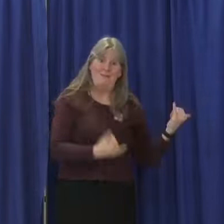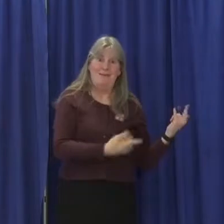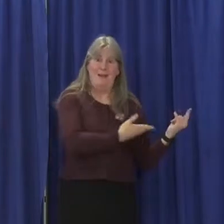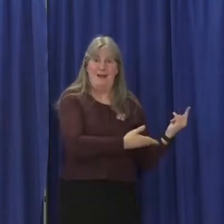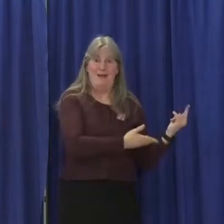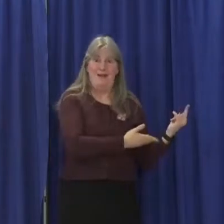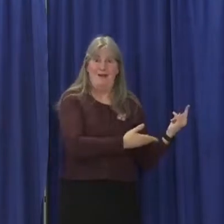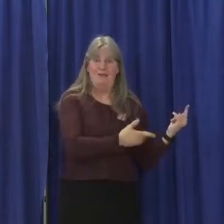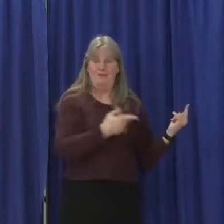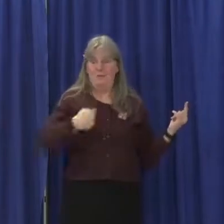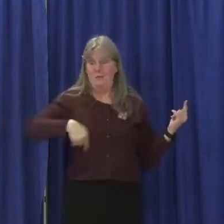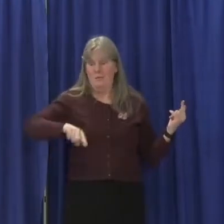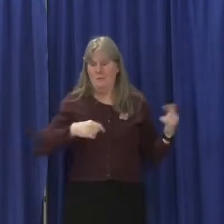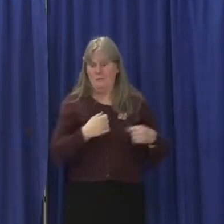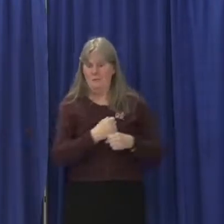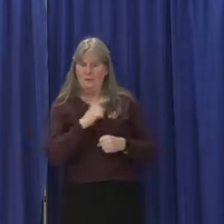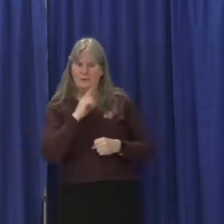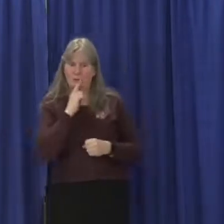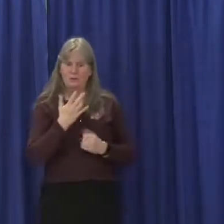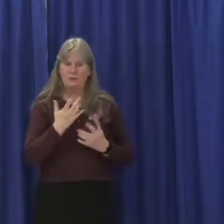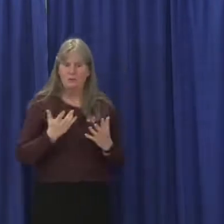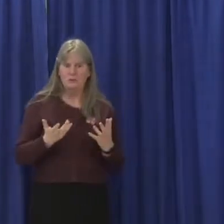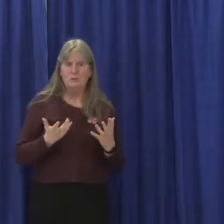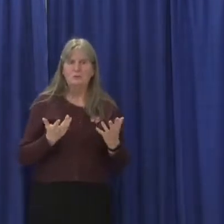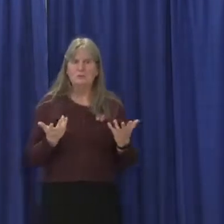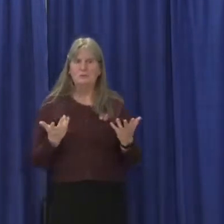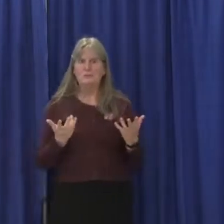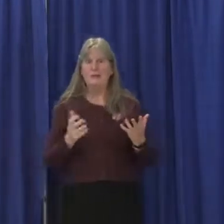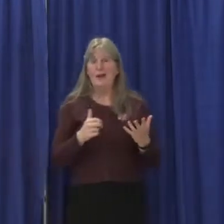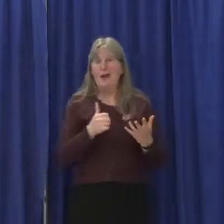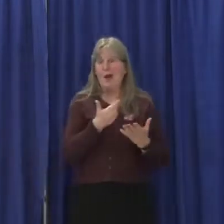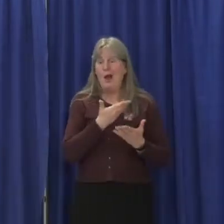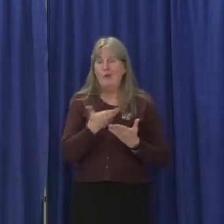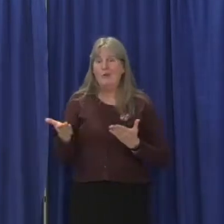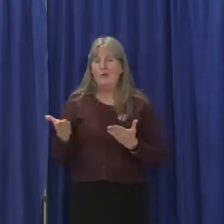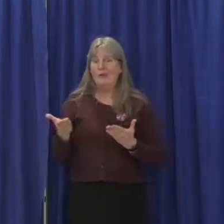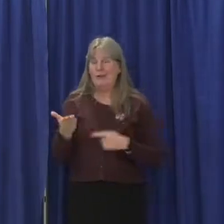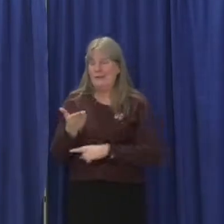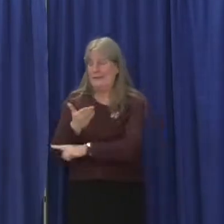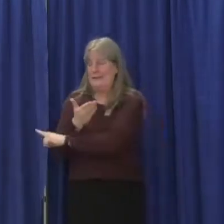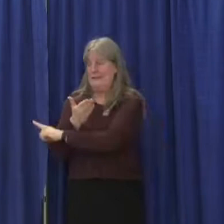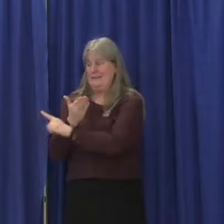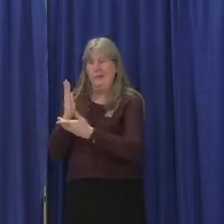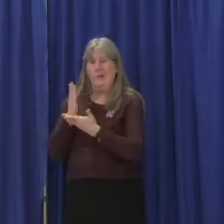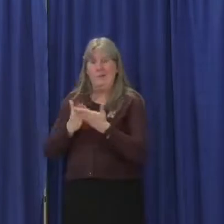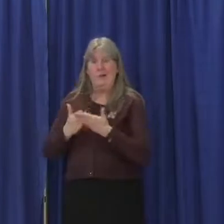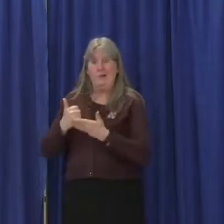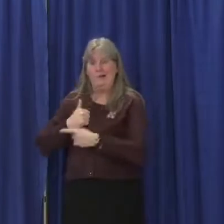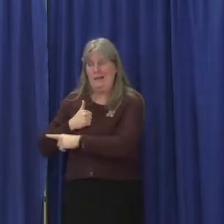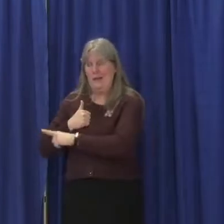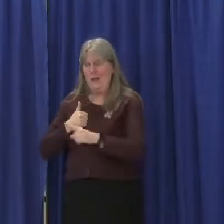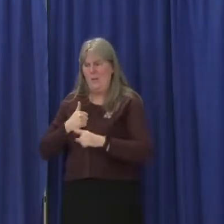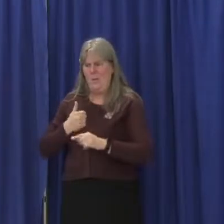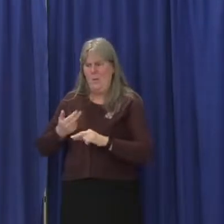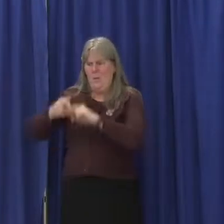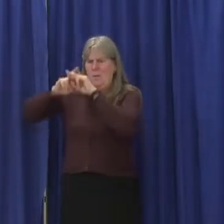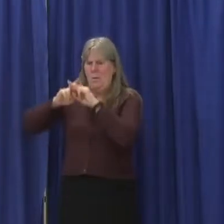timing we saw in other jurisdictions, as we go through that timing and we're seeing it, that we've done what we